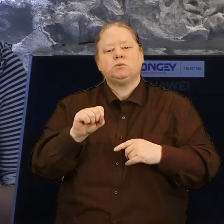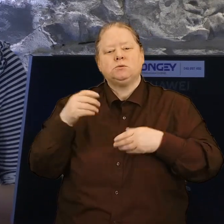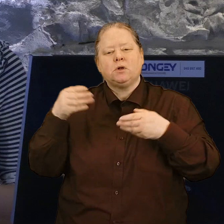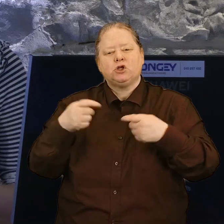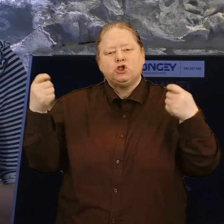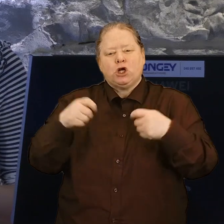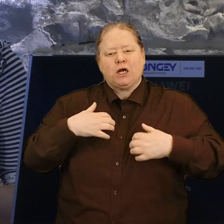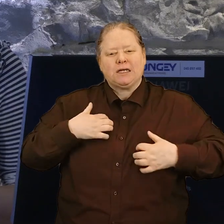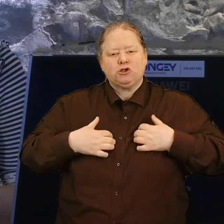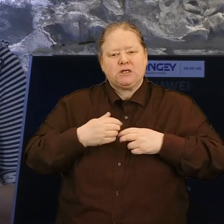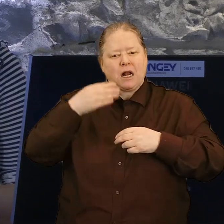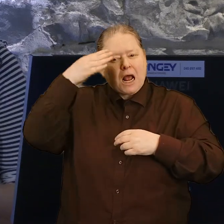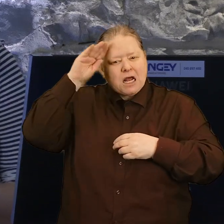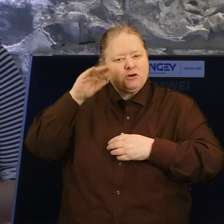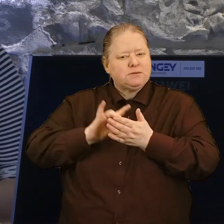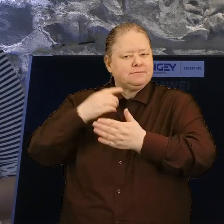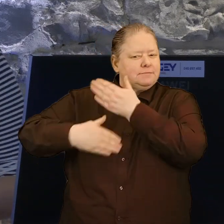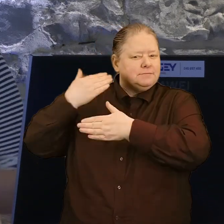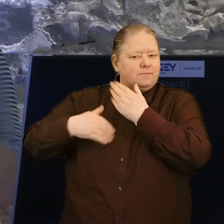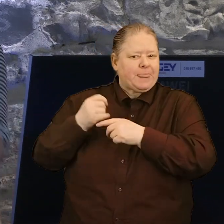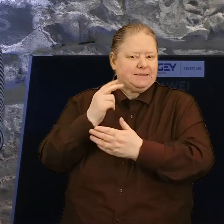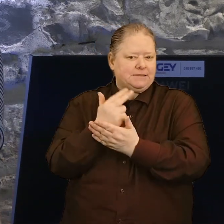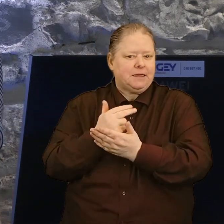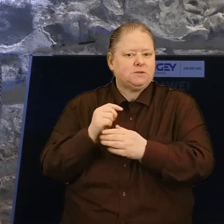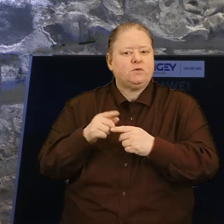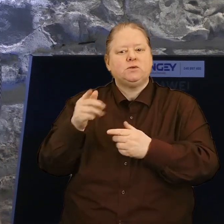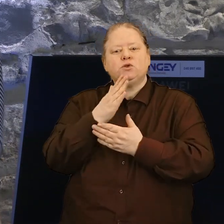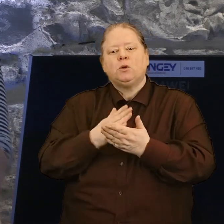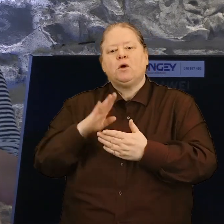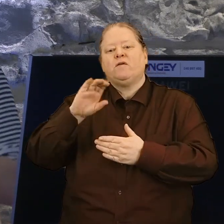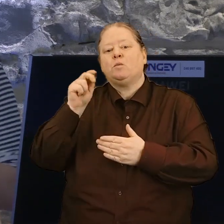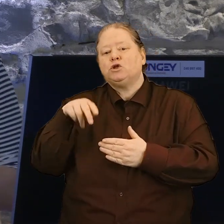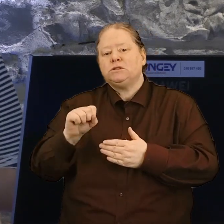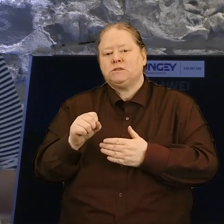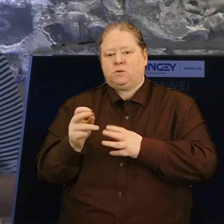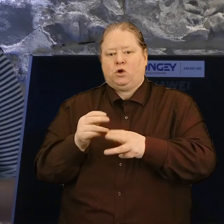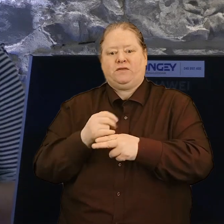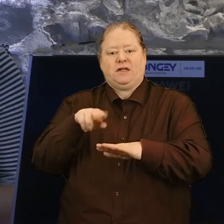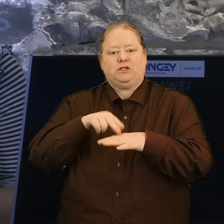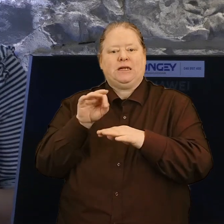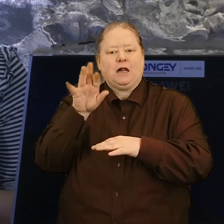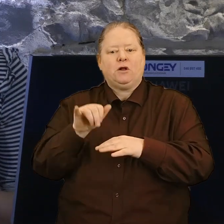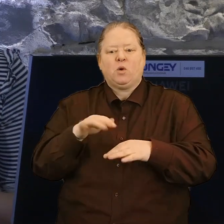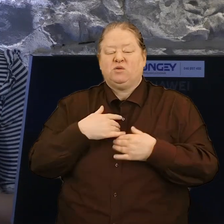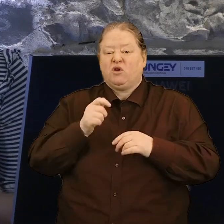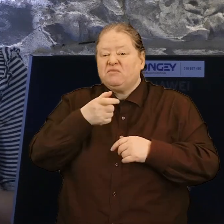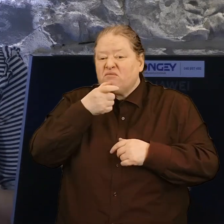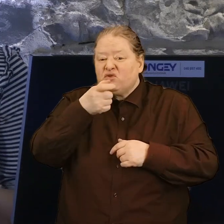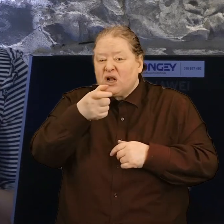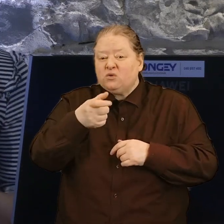interest in Irish antiquities in the design. So these are some of Burton's designs for the mace which are in the National Gallery. I'm probably going to pronounce this wrong -